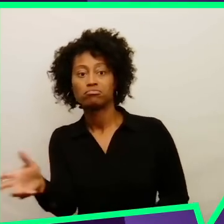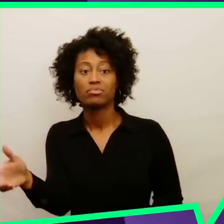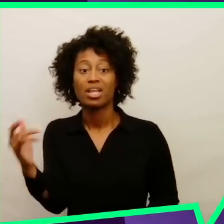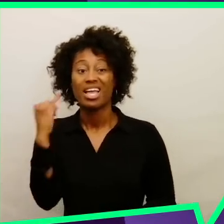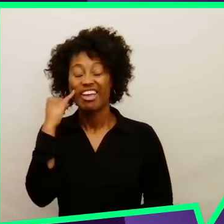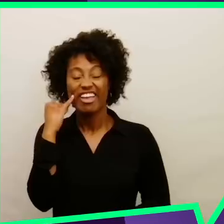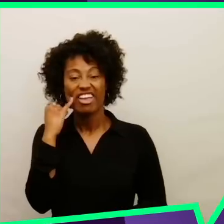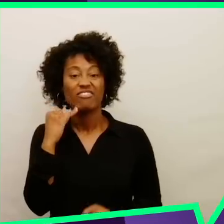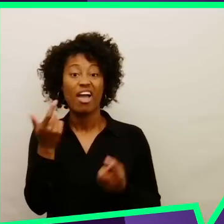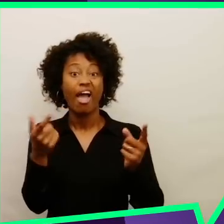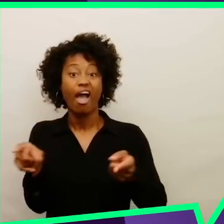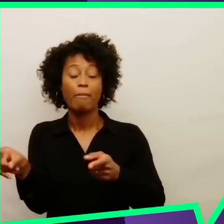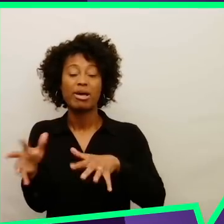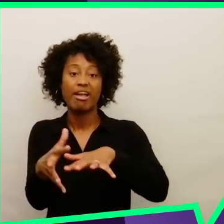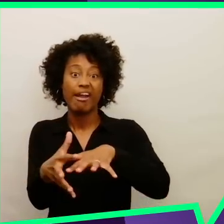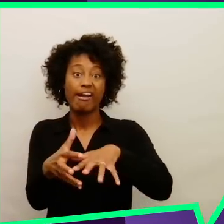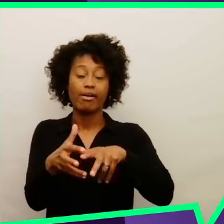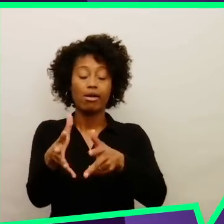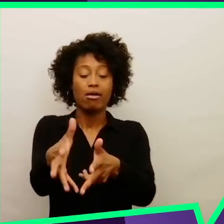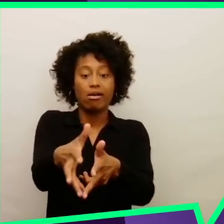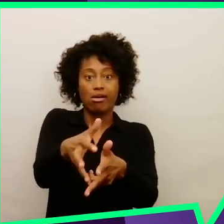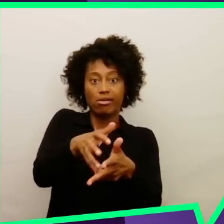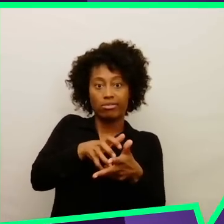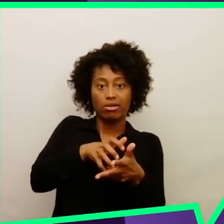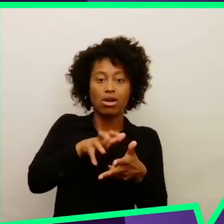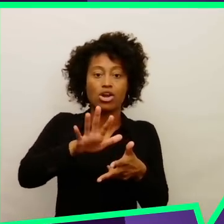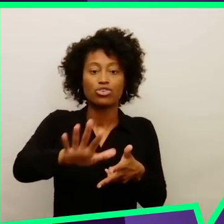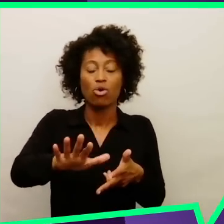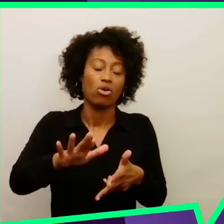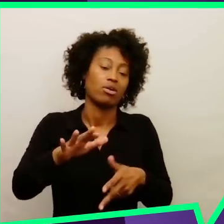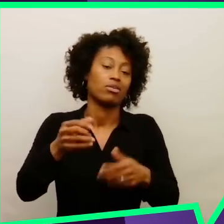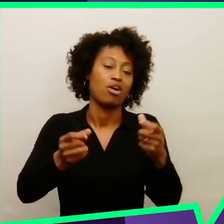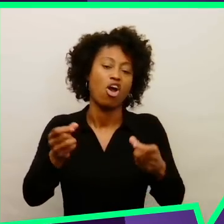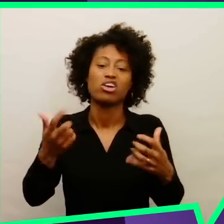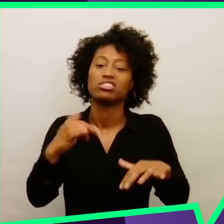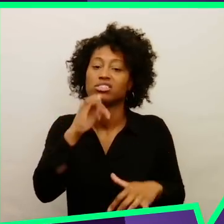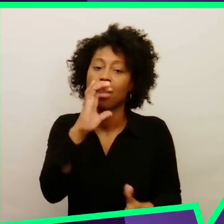that happens to these cars, it doesn't impact any of their gameplay, which is awesome.